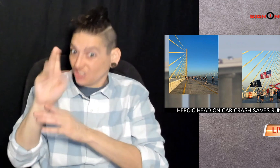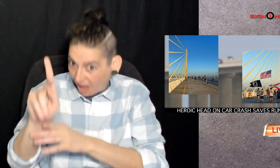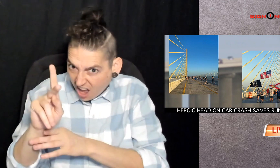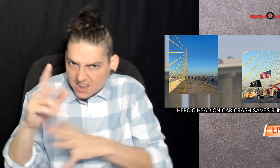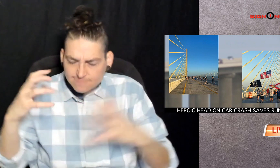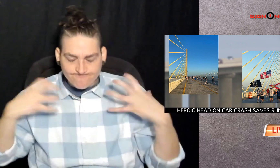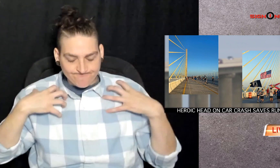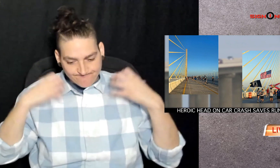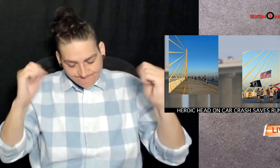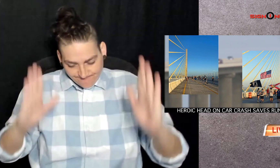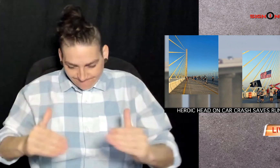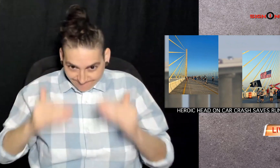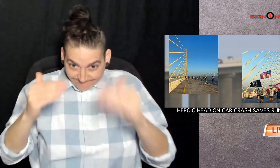that's when Master Sgt.